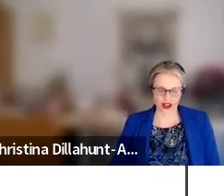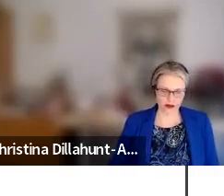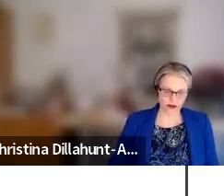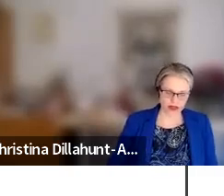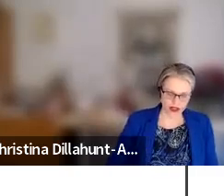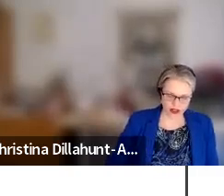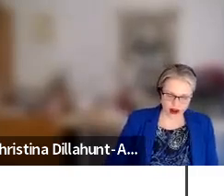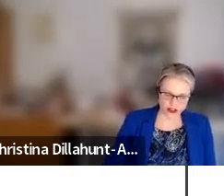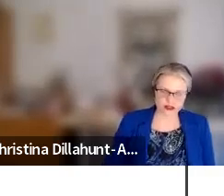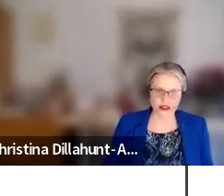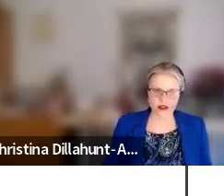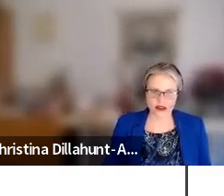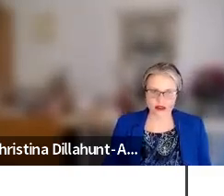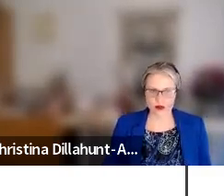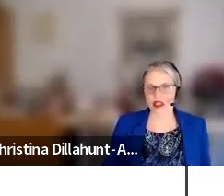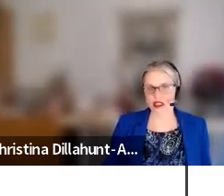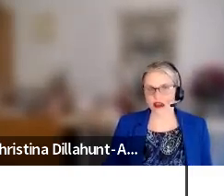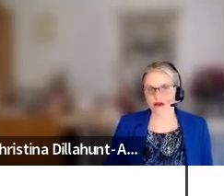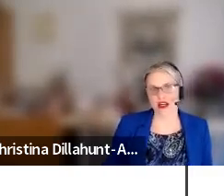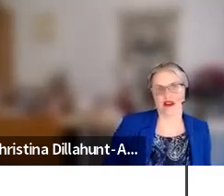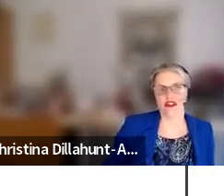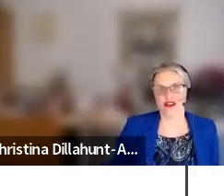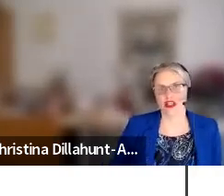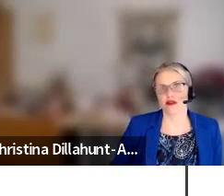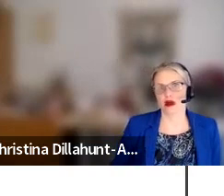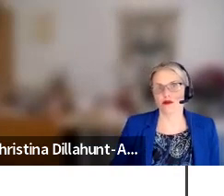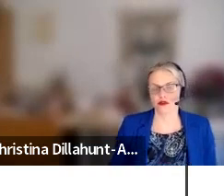That the actual physical environment where they live might have different types of obstacles